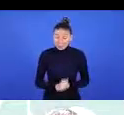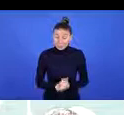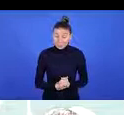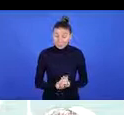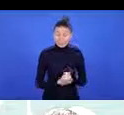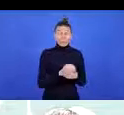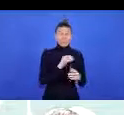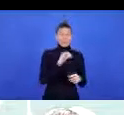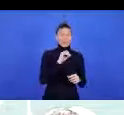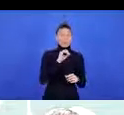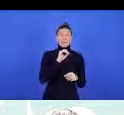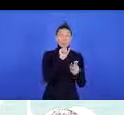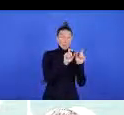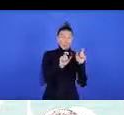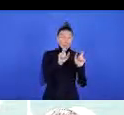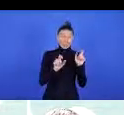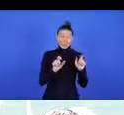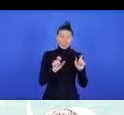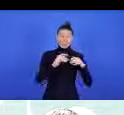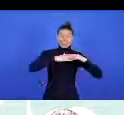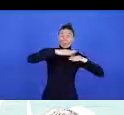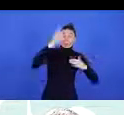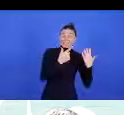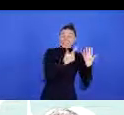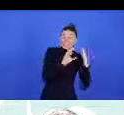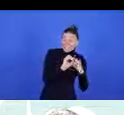of people over the age of 70 who can enjoy